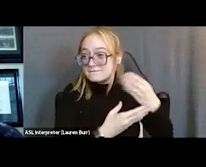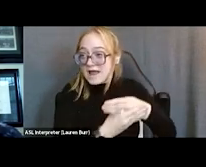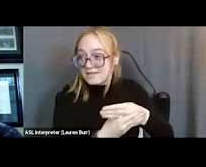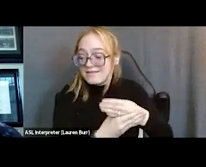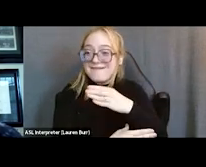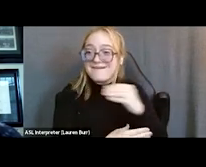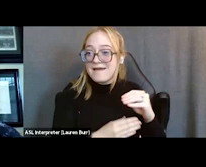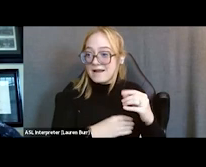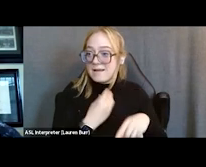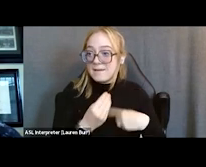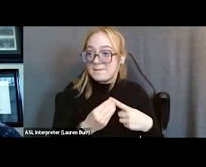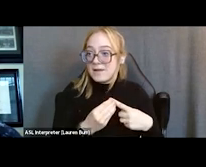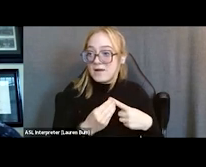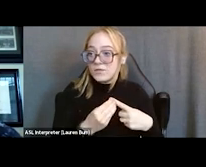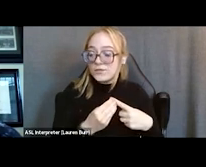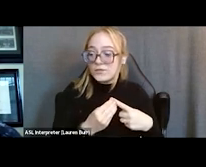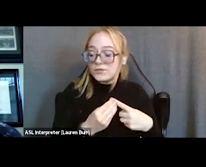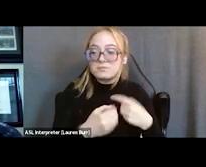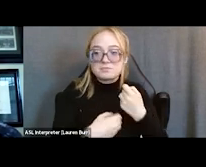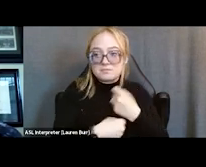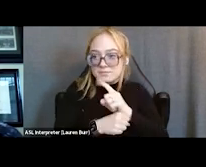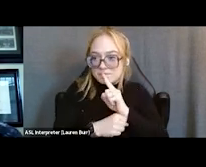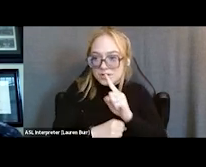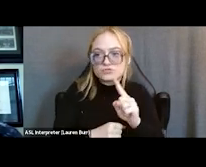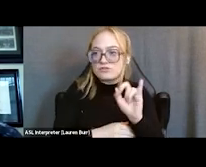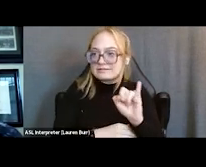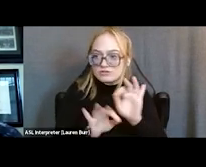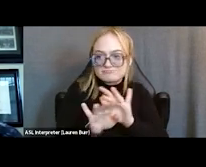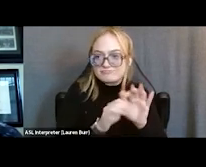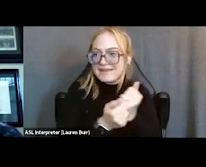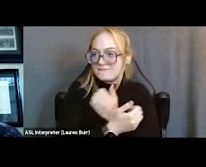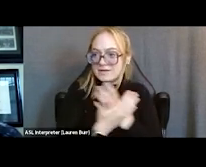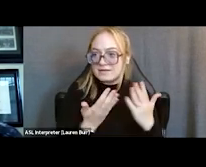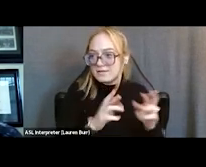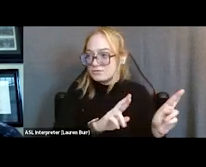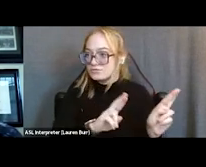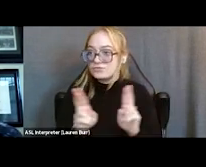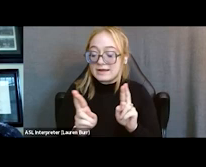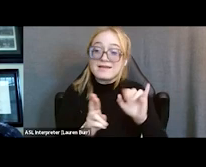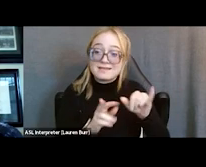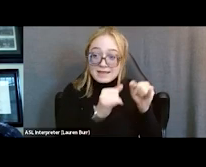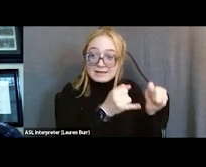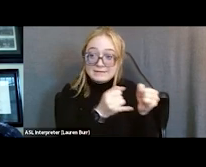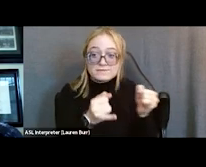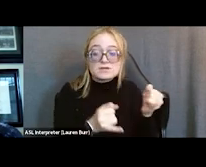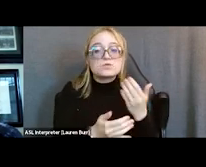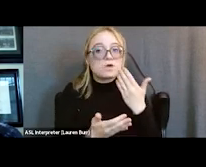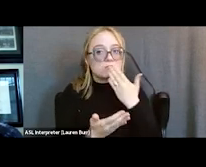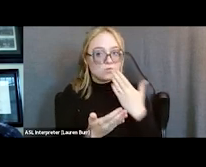ensure they last ensure to make sure that that individual is well knowledgeable about what that person needs to do.